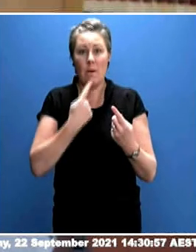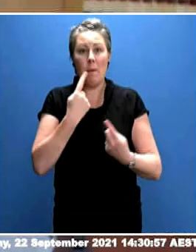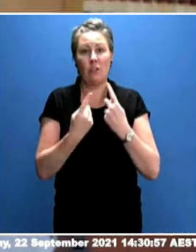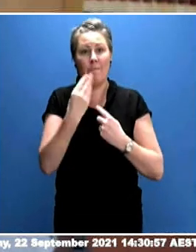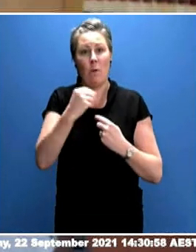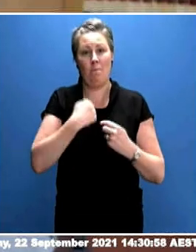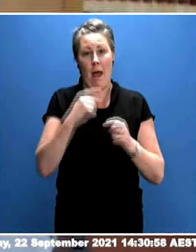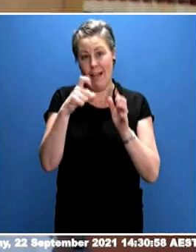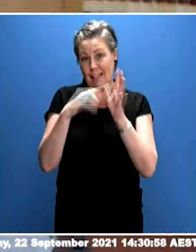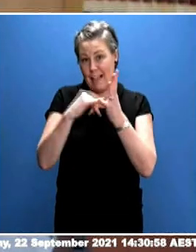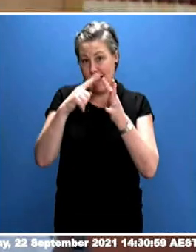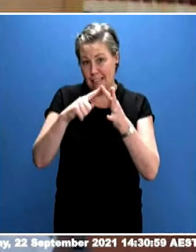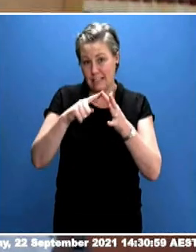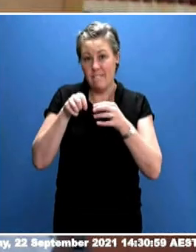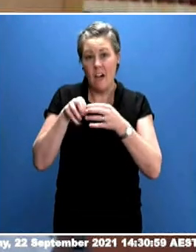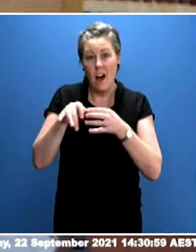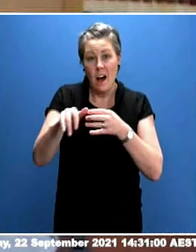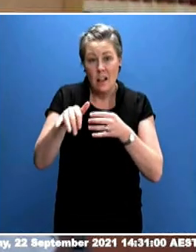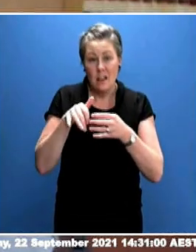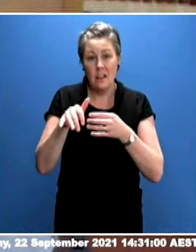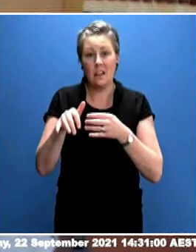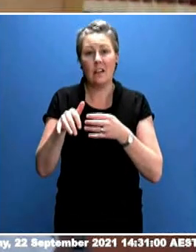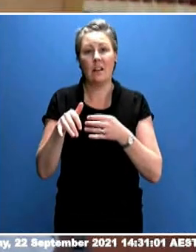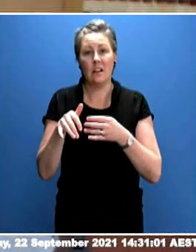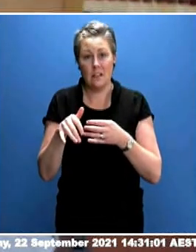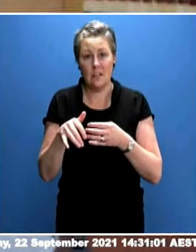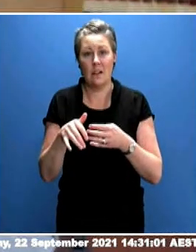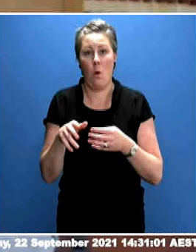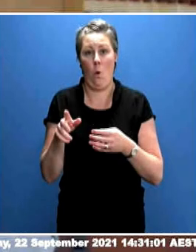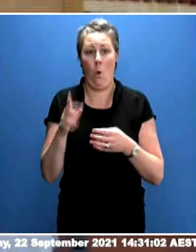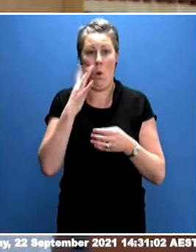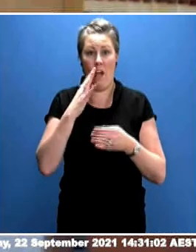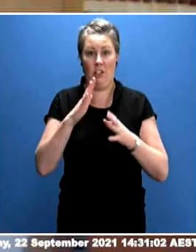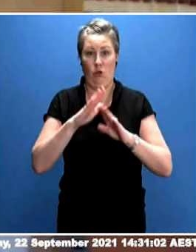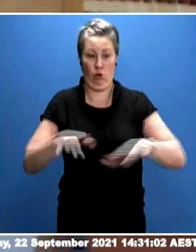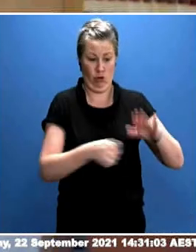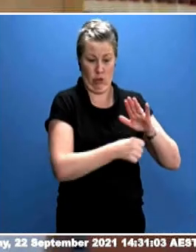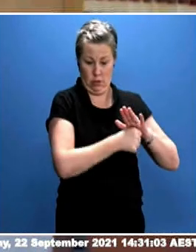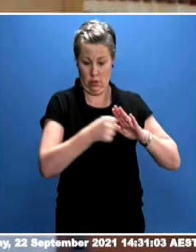and what is presented for the children that have come in, noting that sometimes the